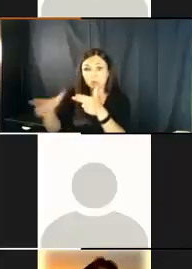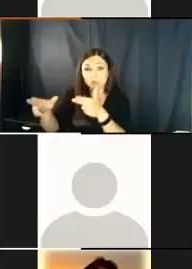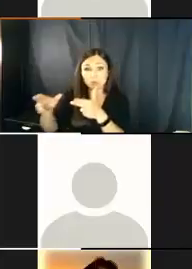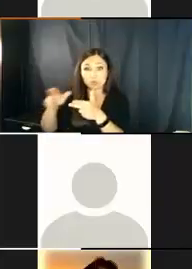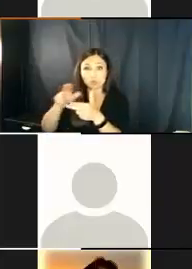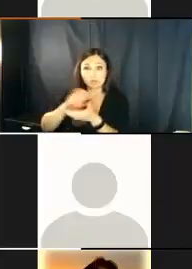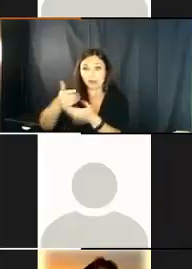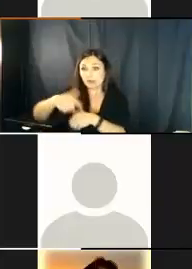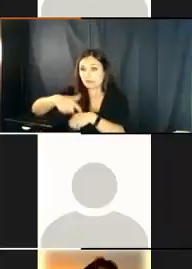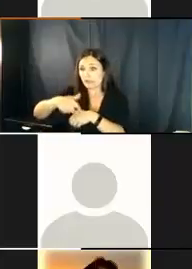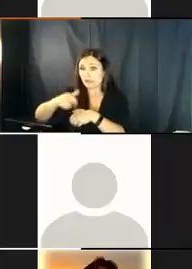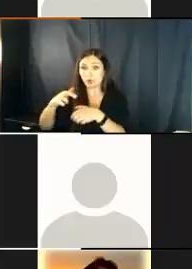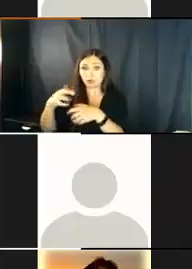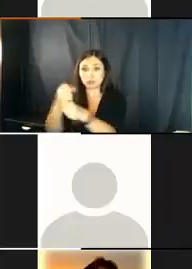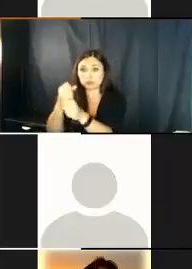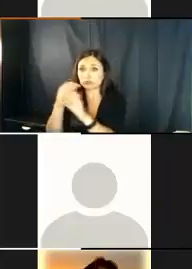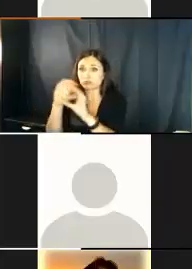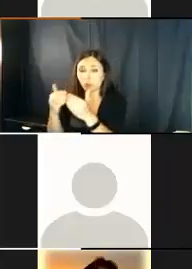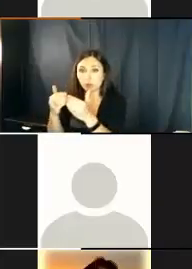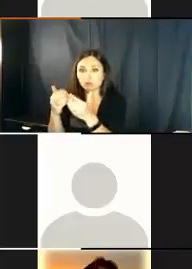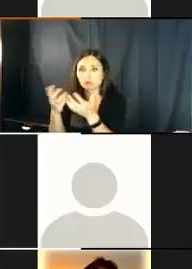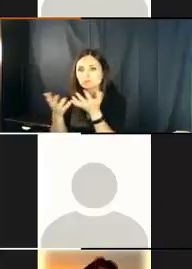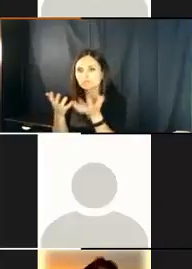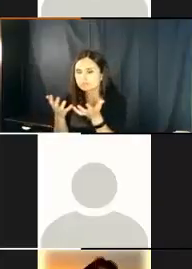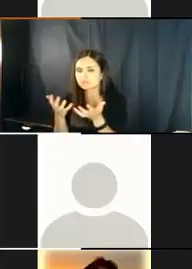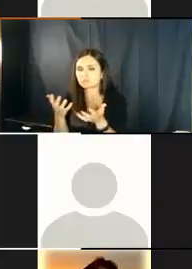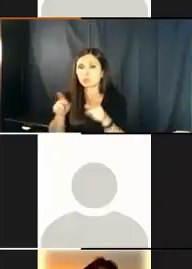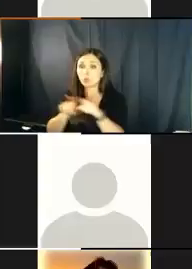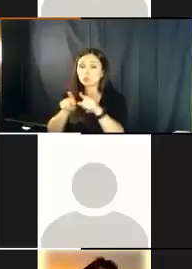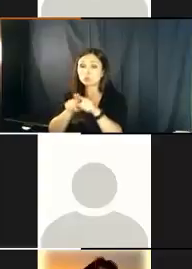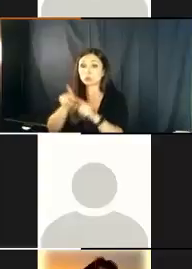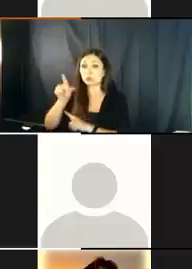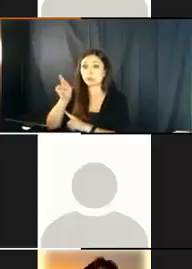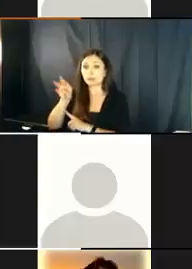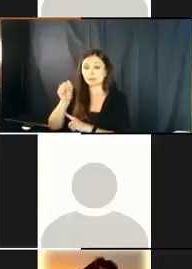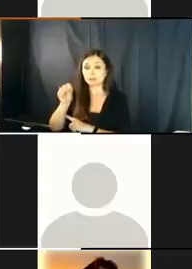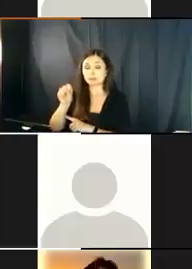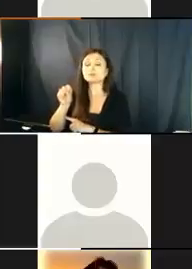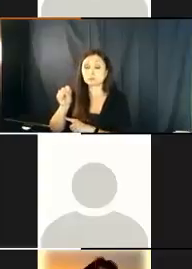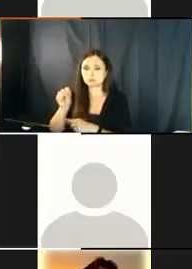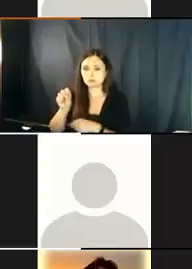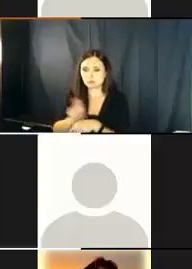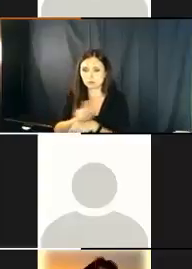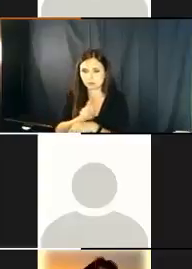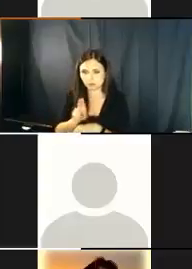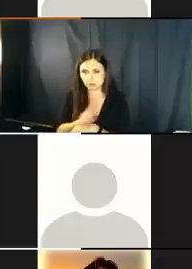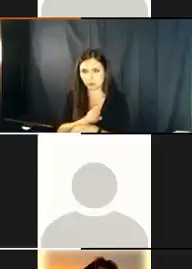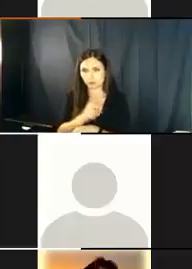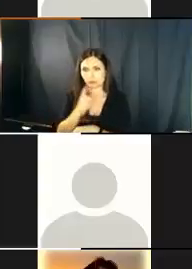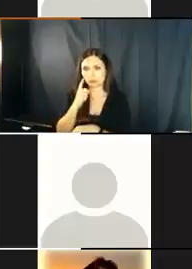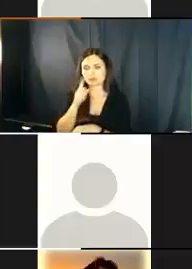more compact course but we also use our LMS for professional development.